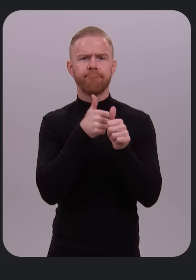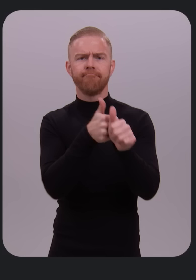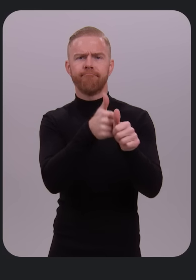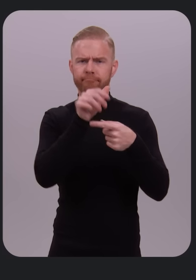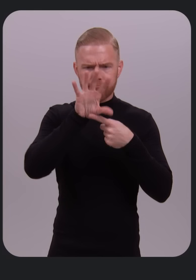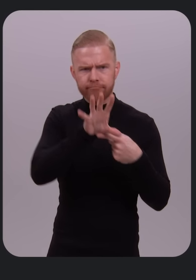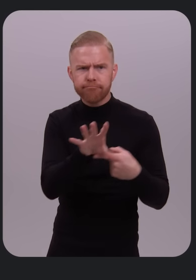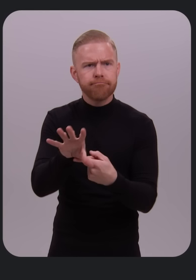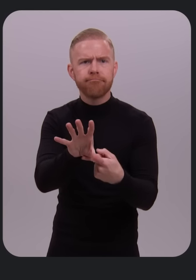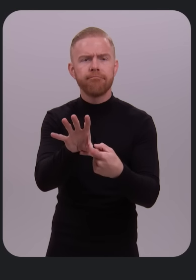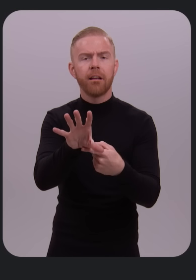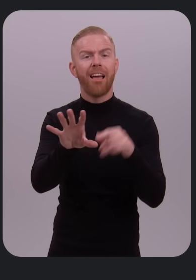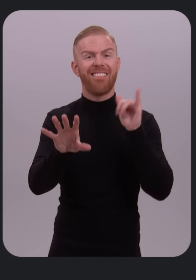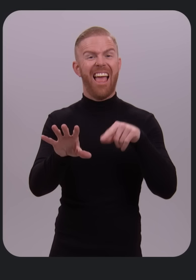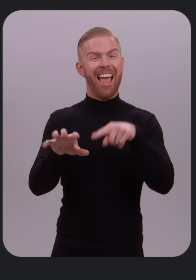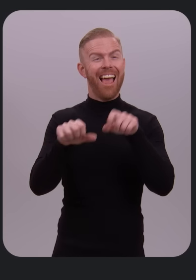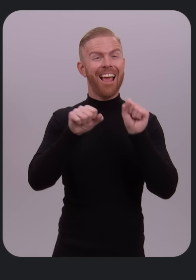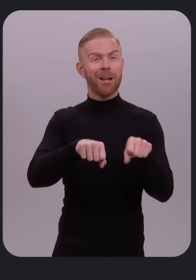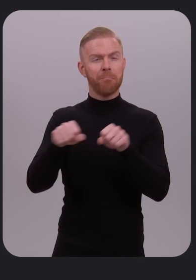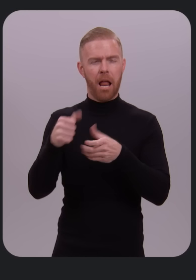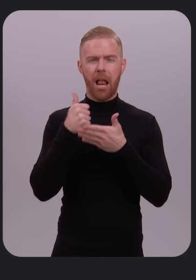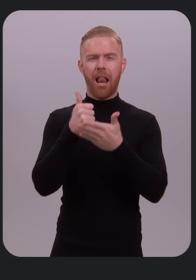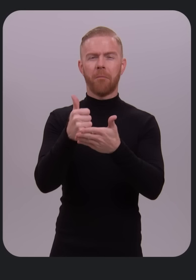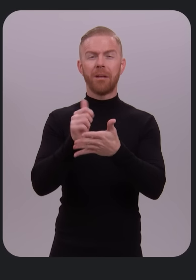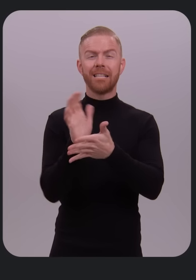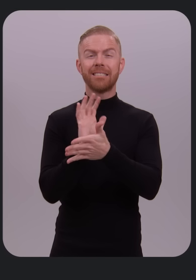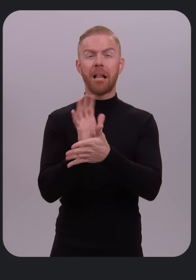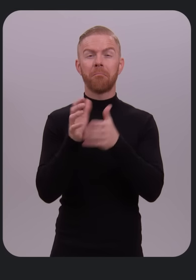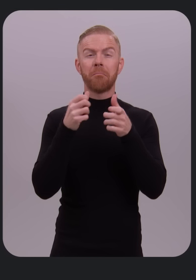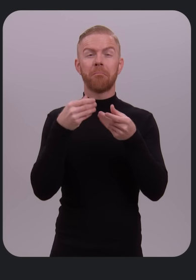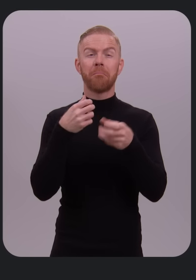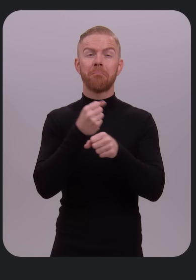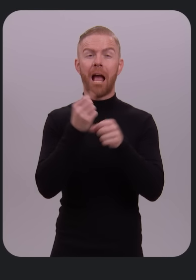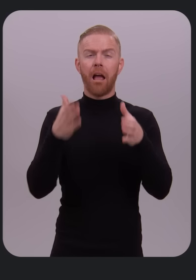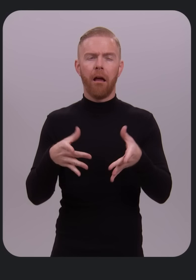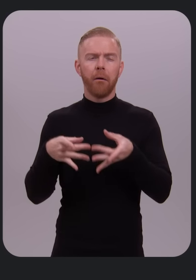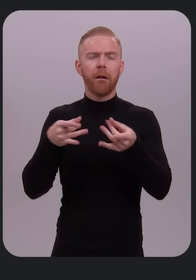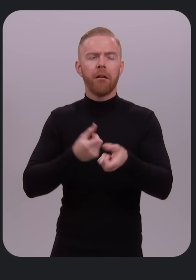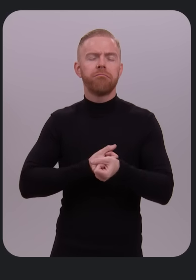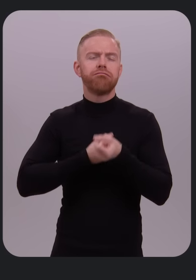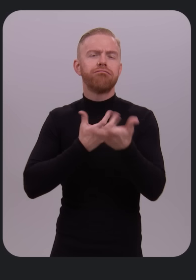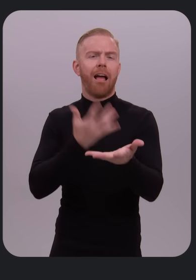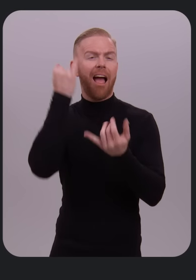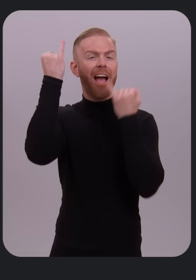These capabilities help filmmakers fluidly express their ideas with Veo.